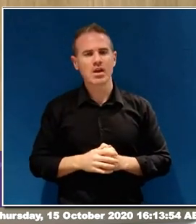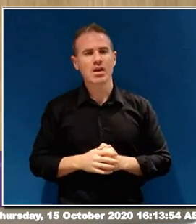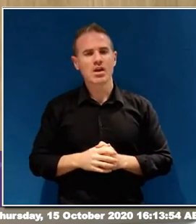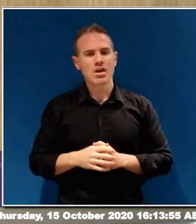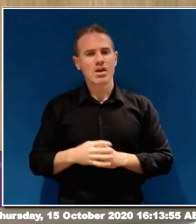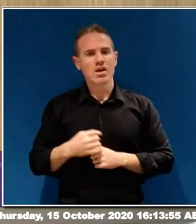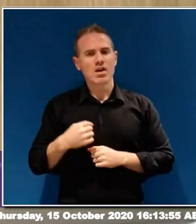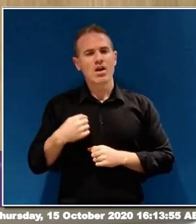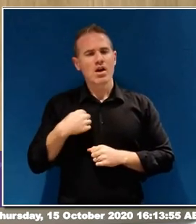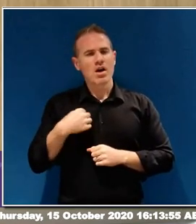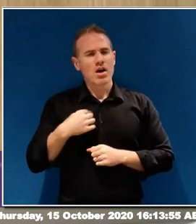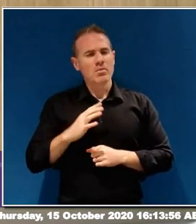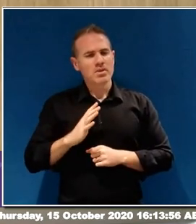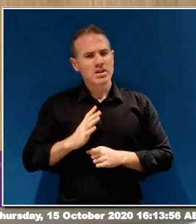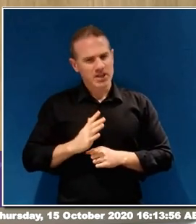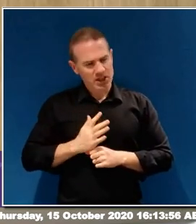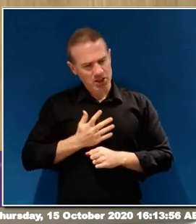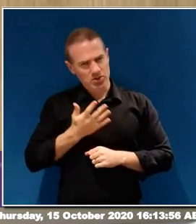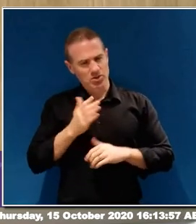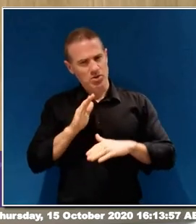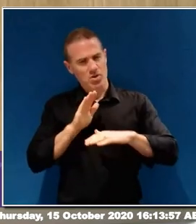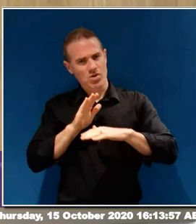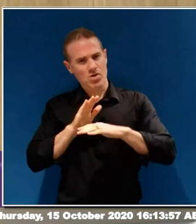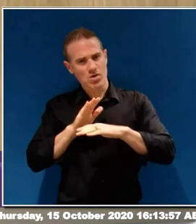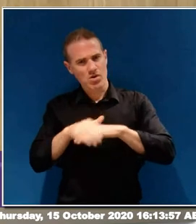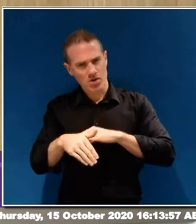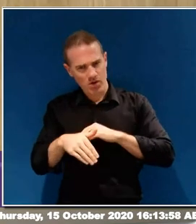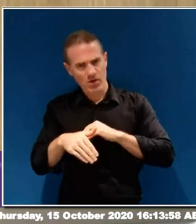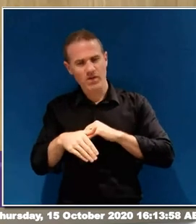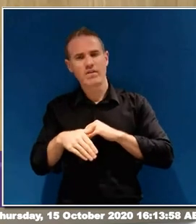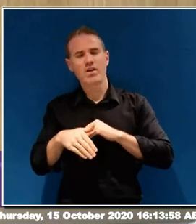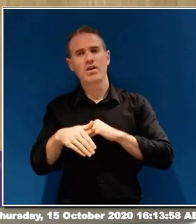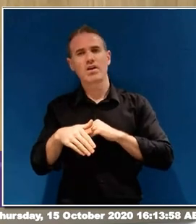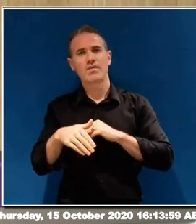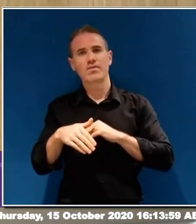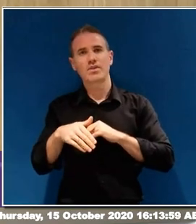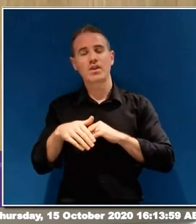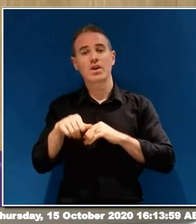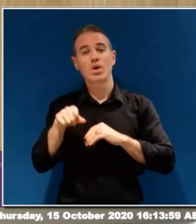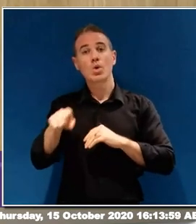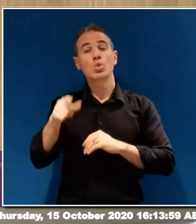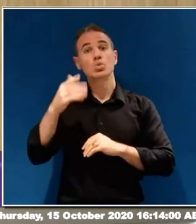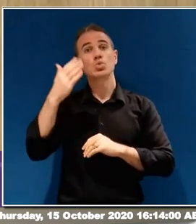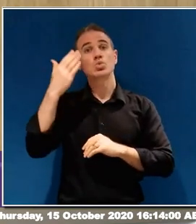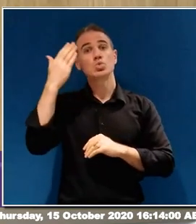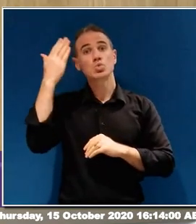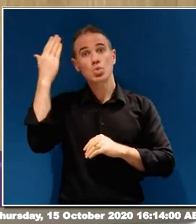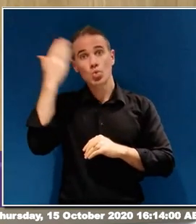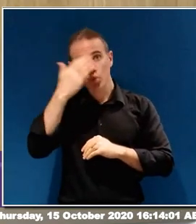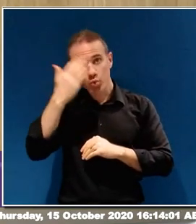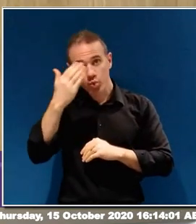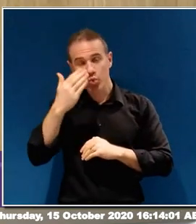experiences of school and of expulsion and juvenile justice and adult prisons.